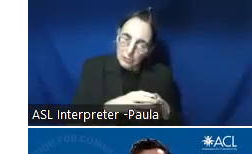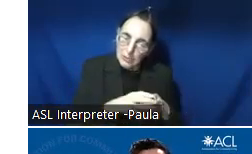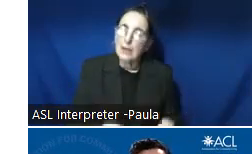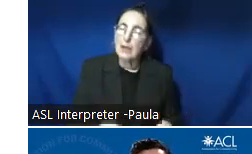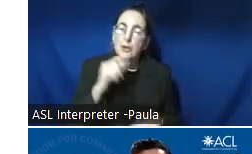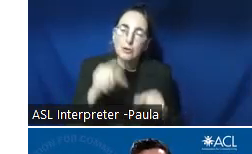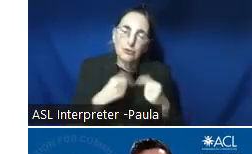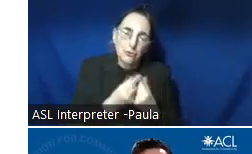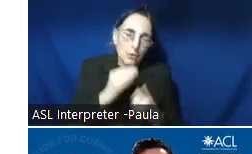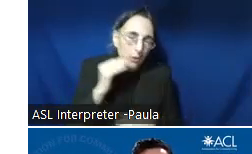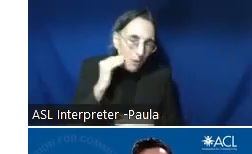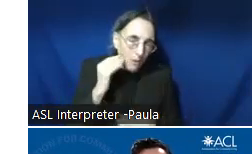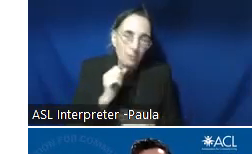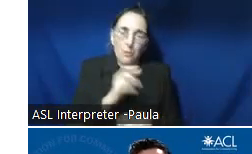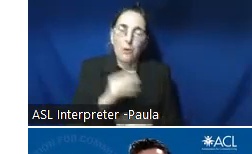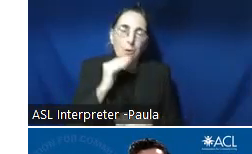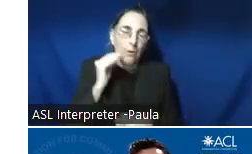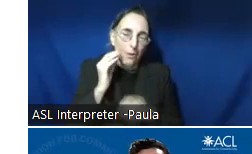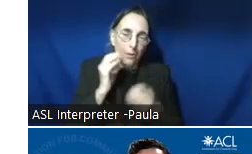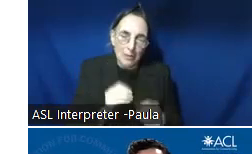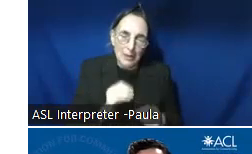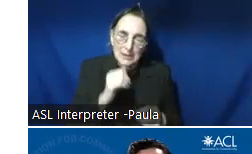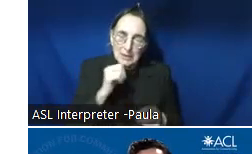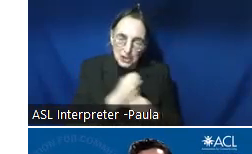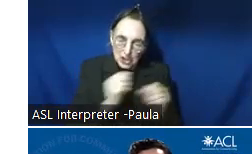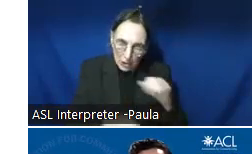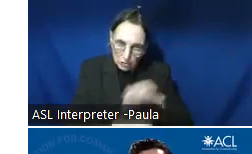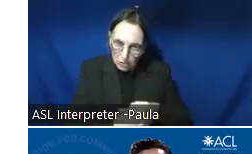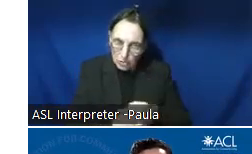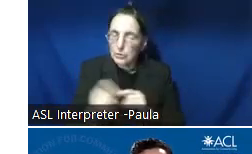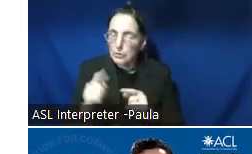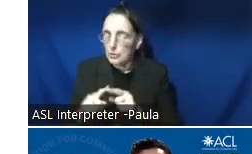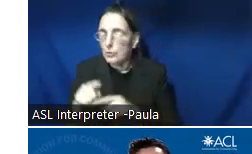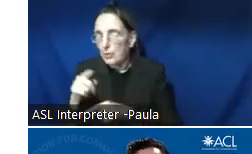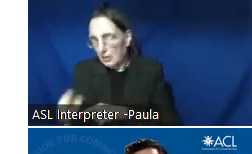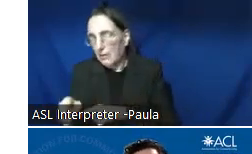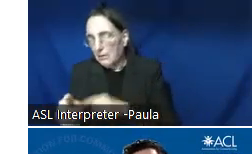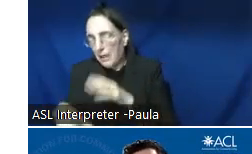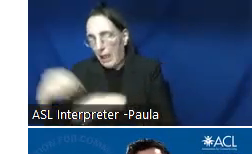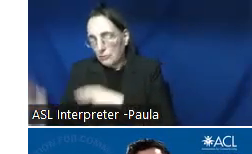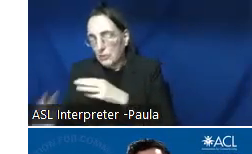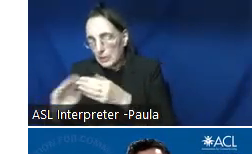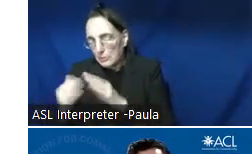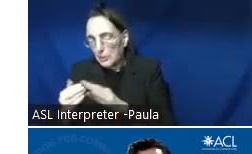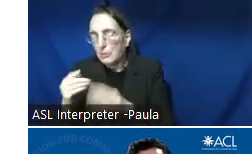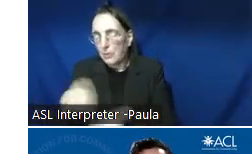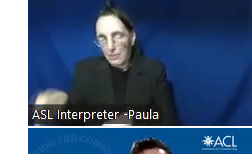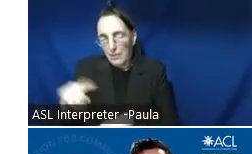shelter to a community-based living arrangement in a private residence where the person is directly responsible for their own living expenses.